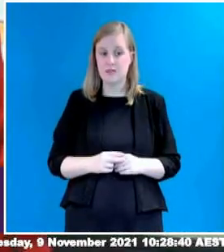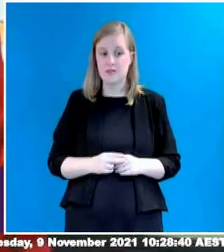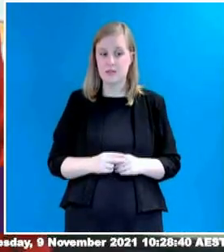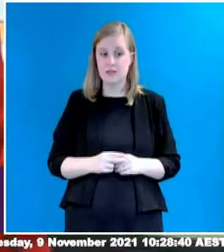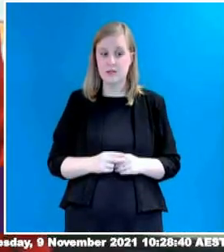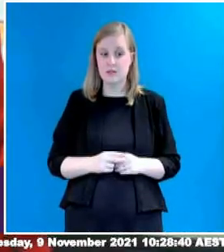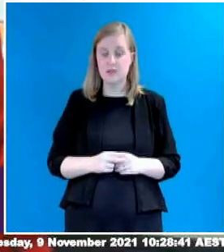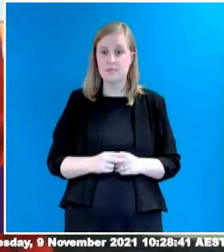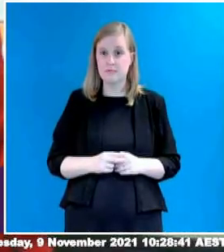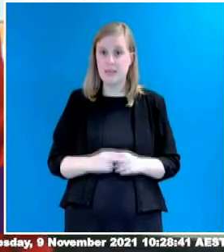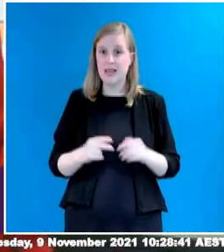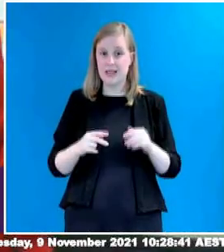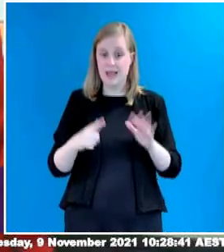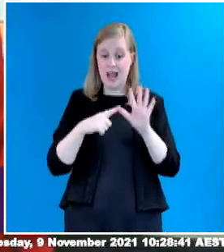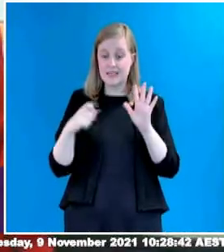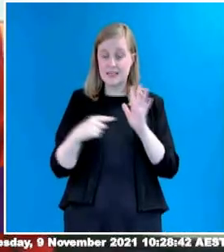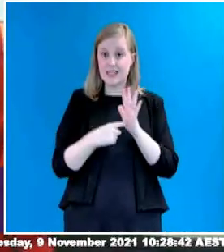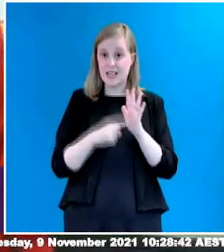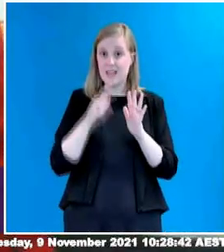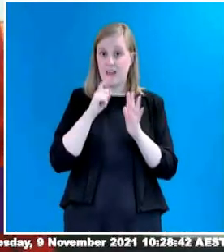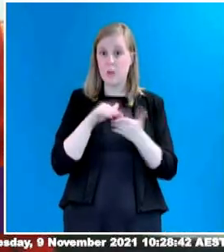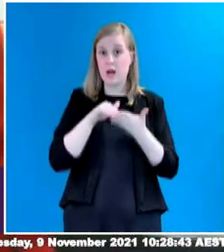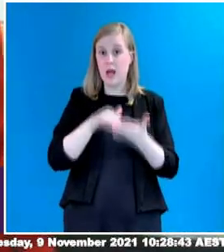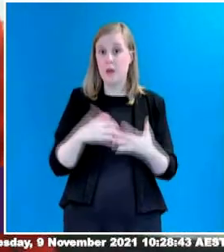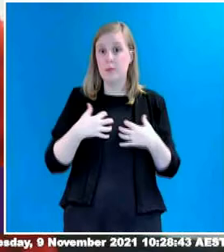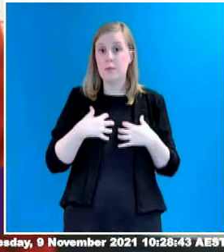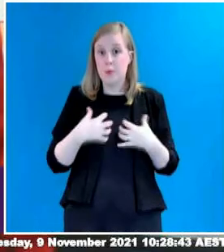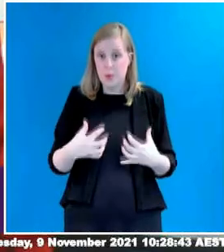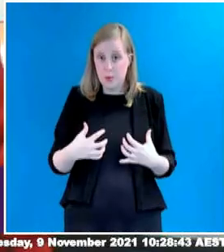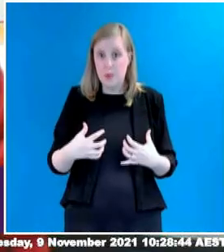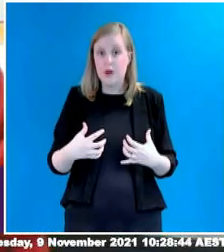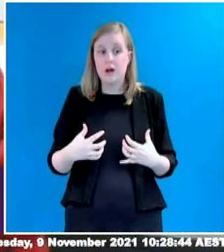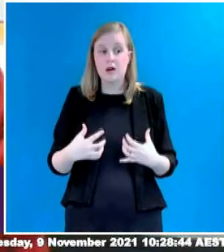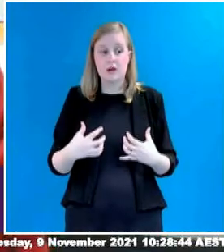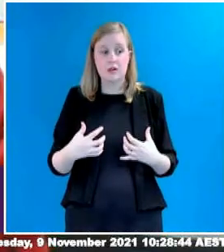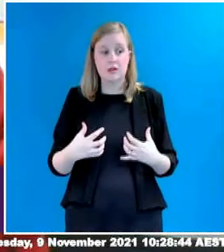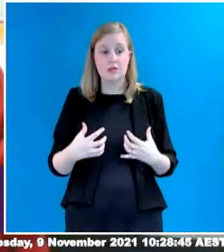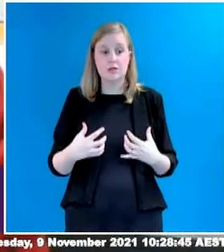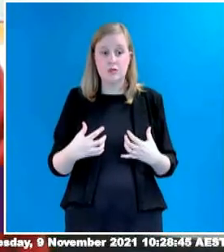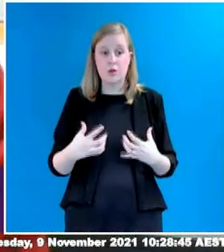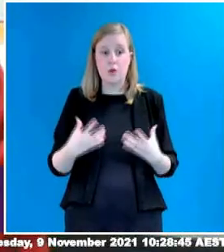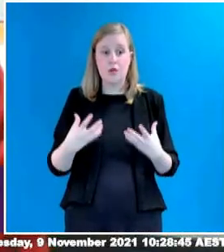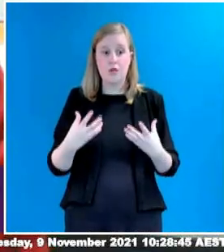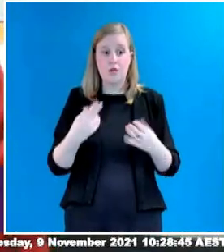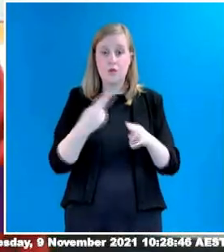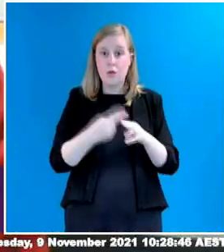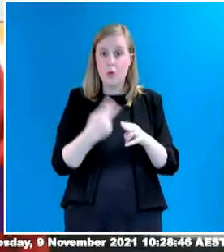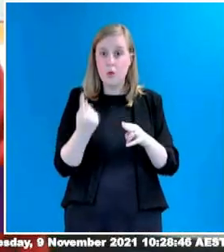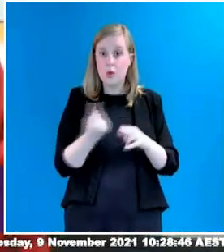Toohey's jurisdiction, particularly for vulnerable people being exposed to